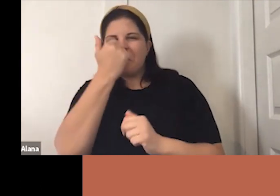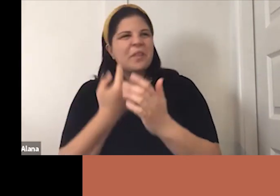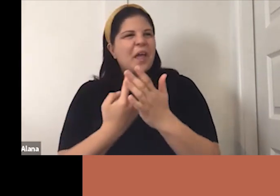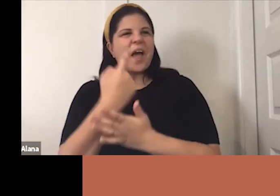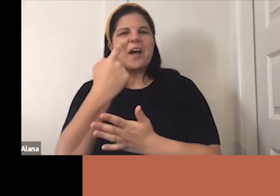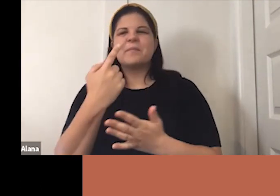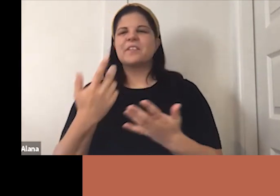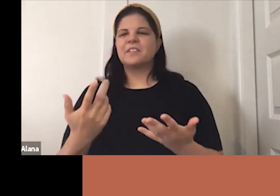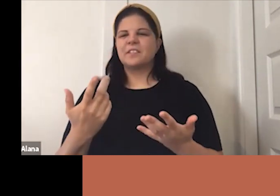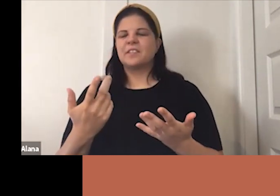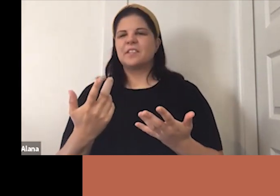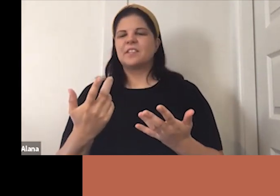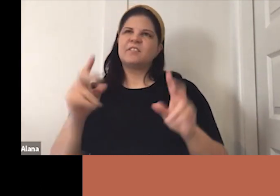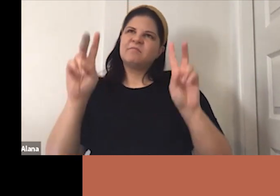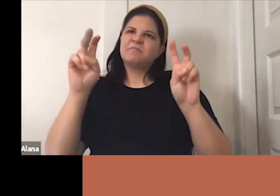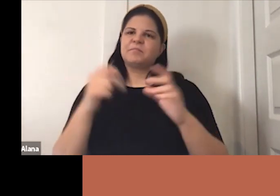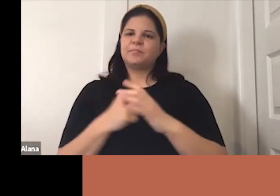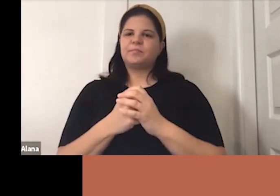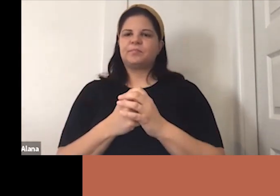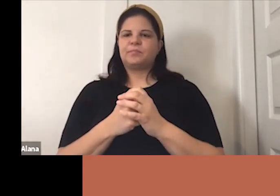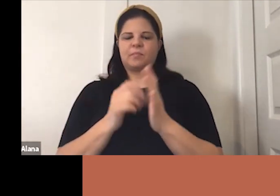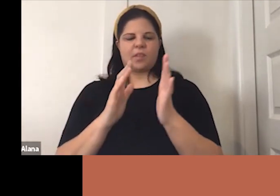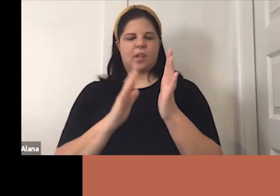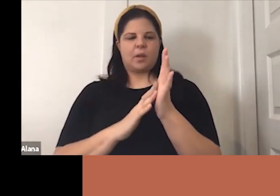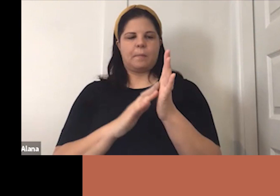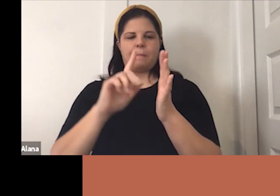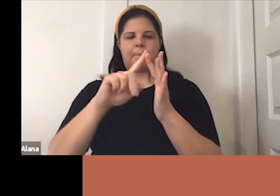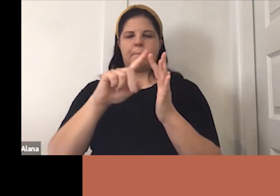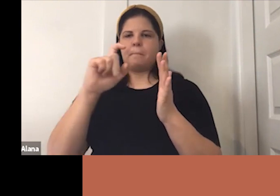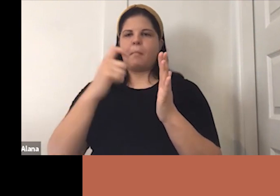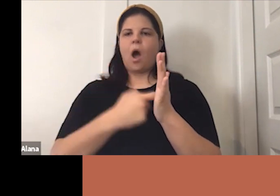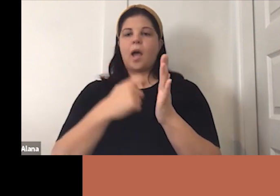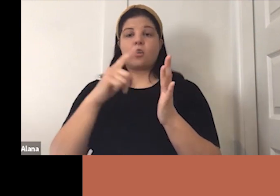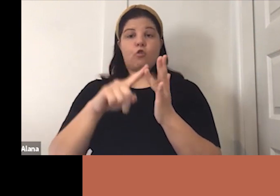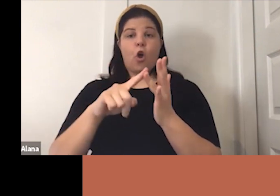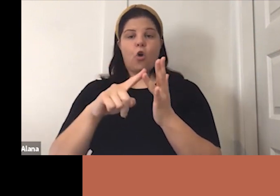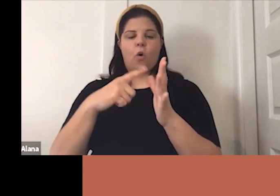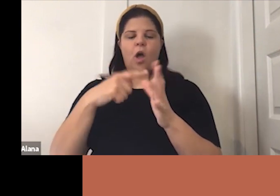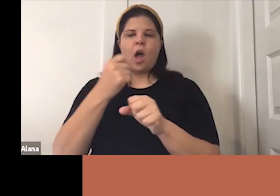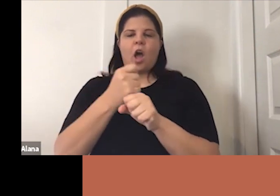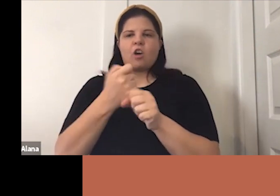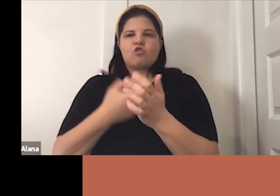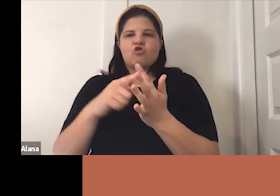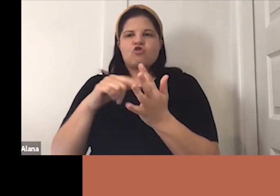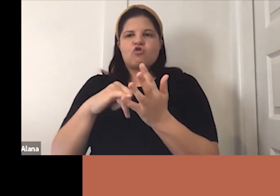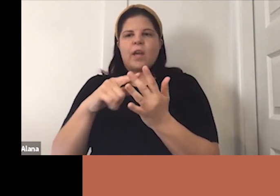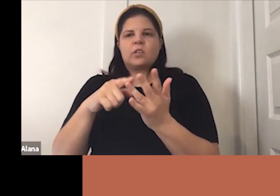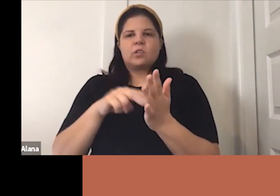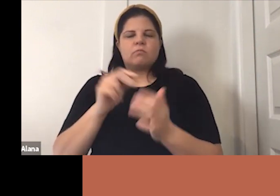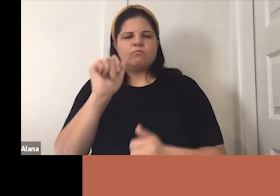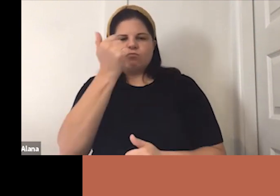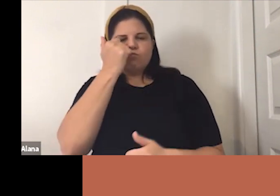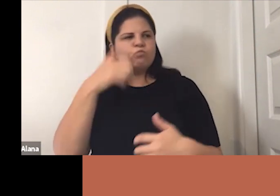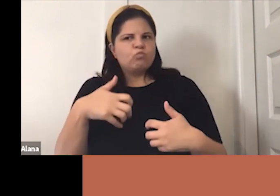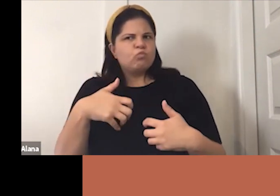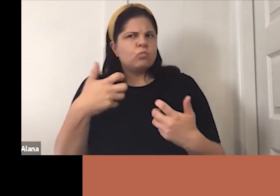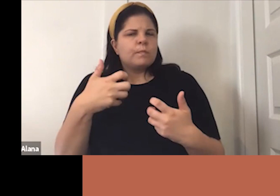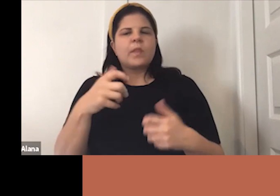can often be referred to as micro aggressions, that signal difference but have an attitude